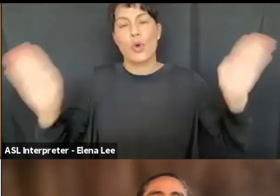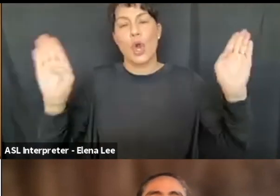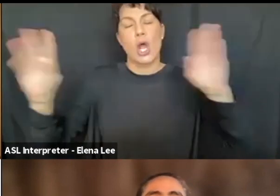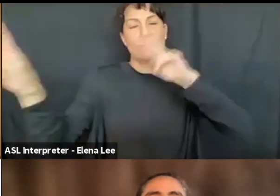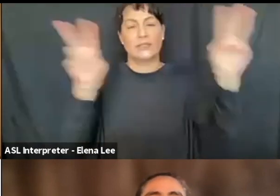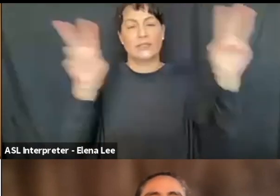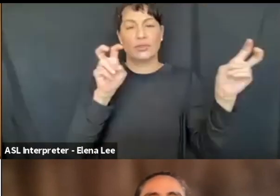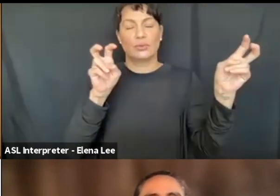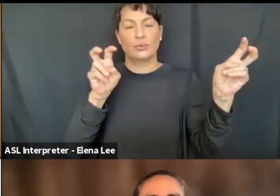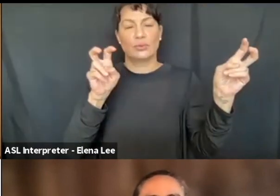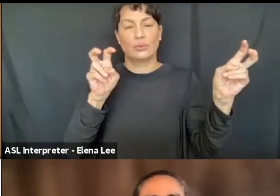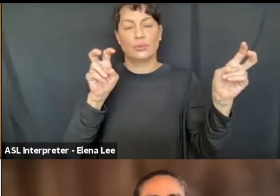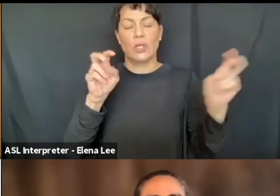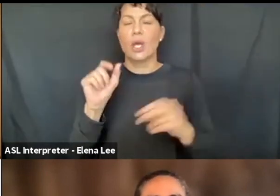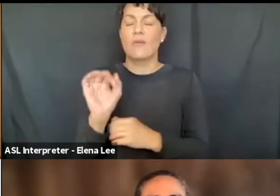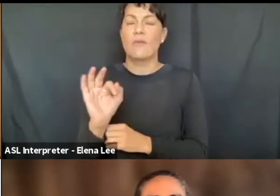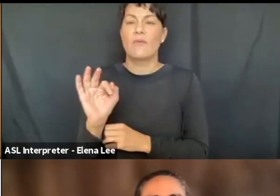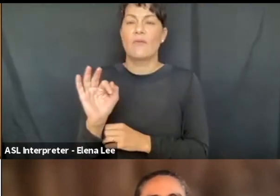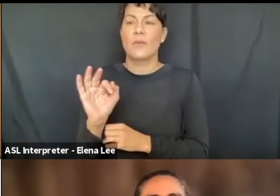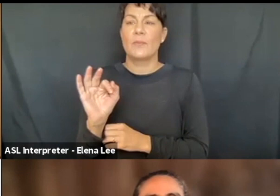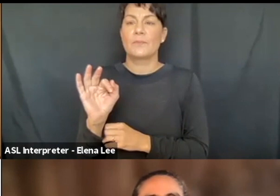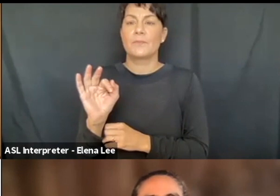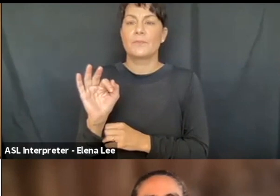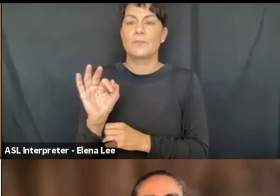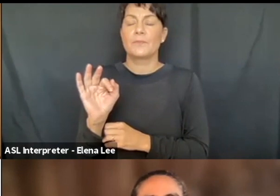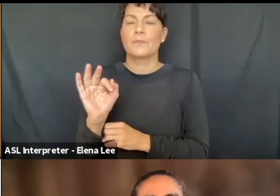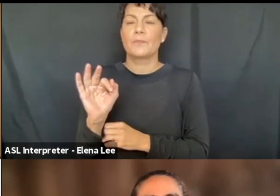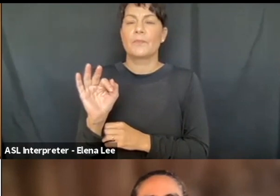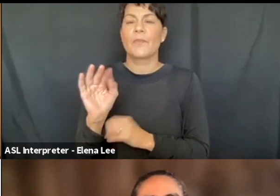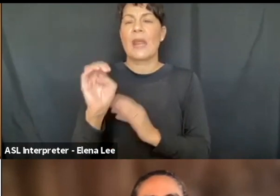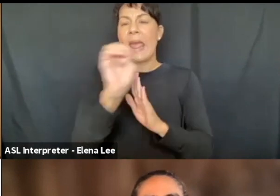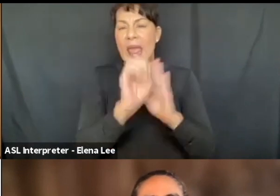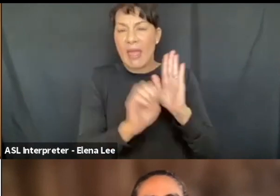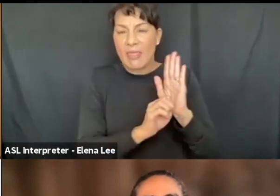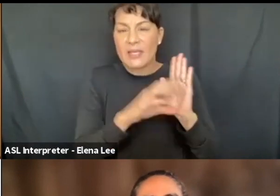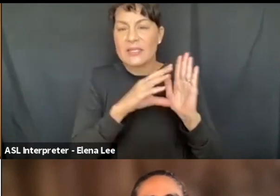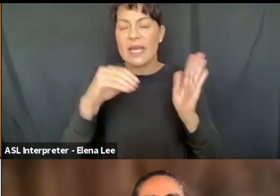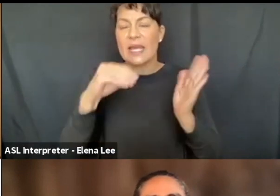of ethics and documentary trauma informed practices